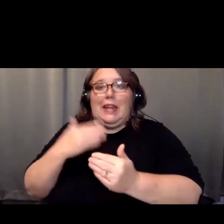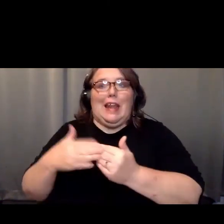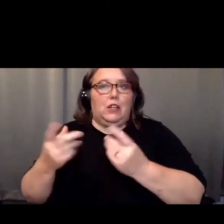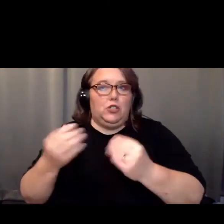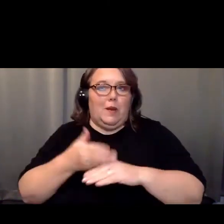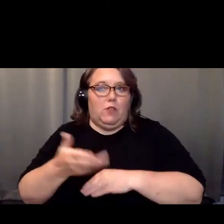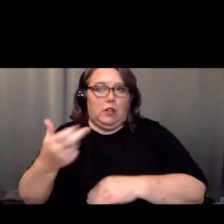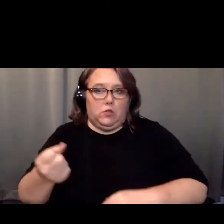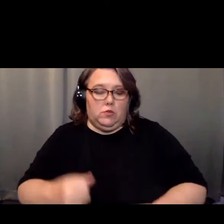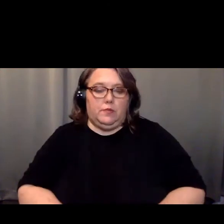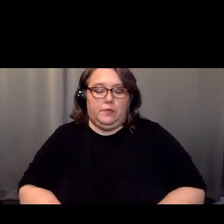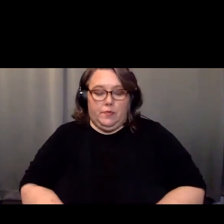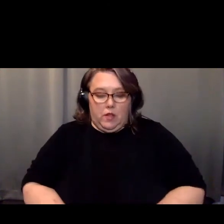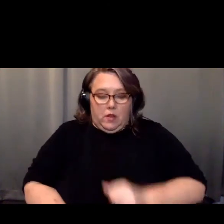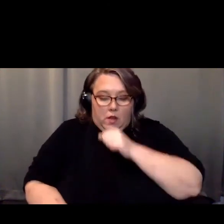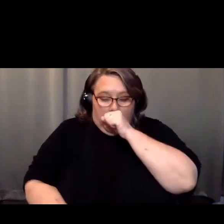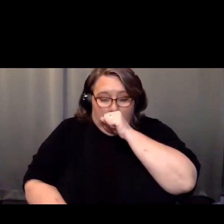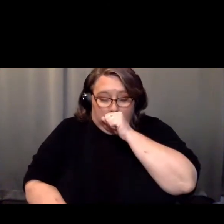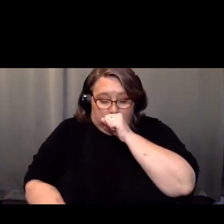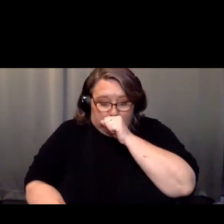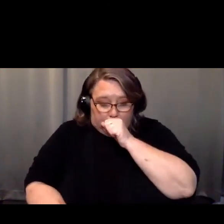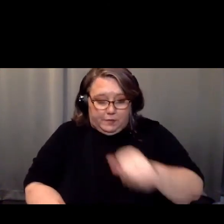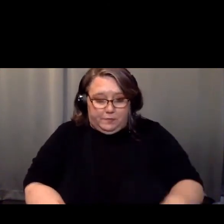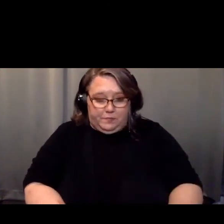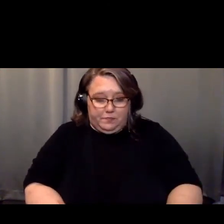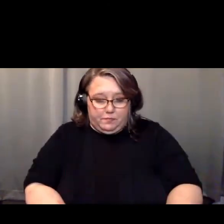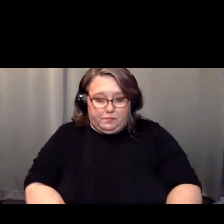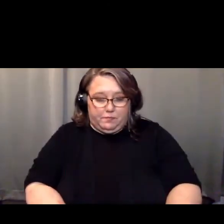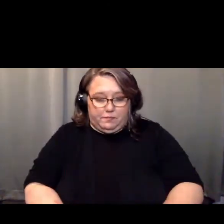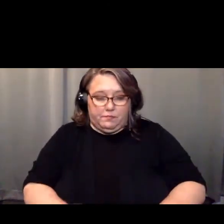that someone might want to take as far as post-secondary education